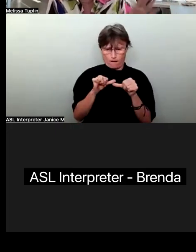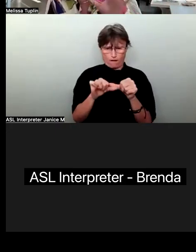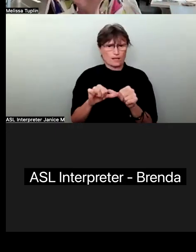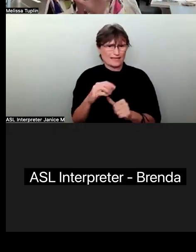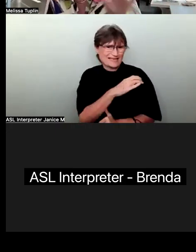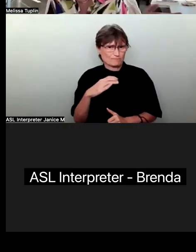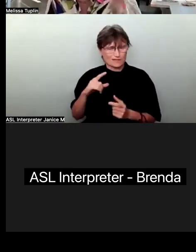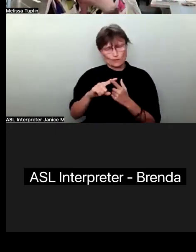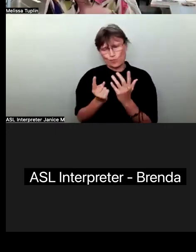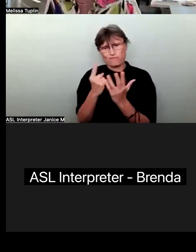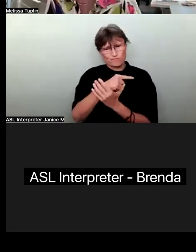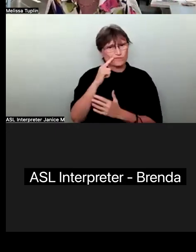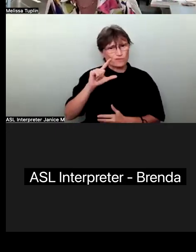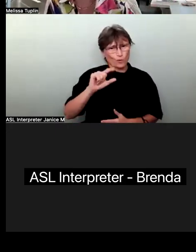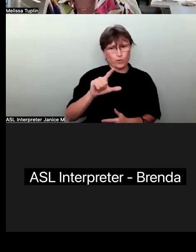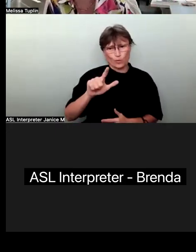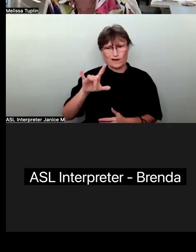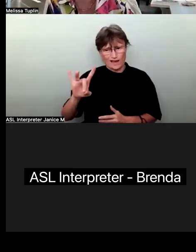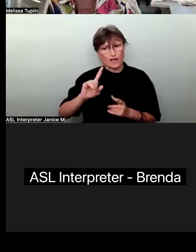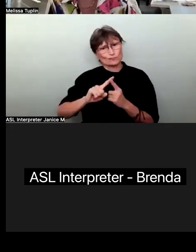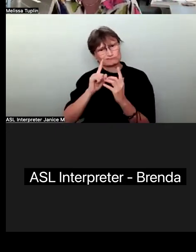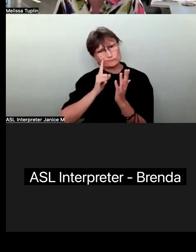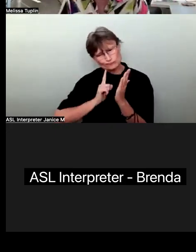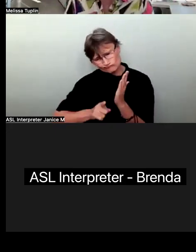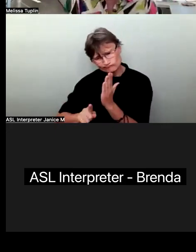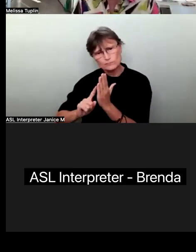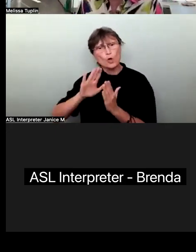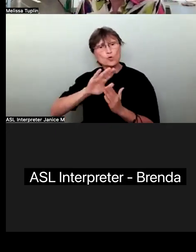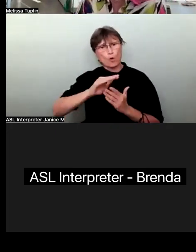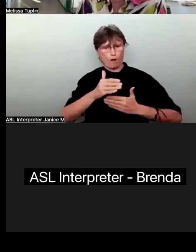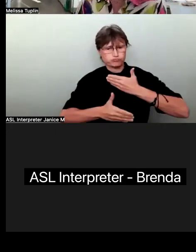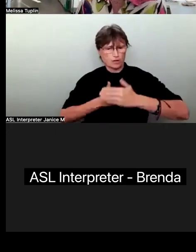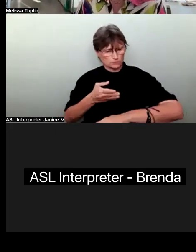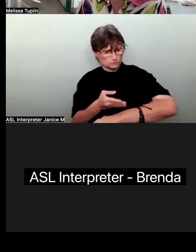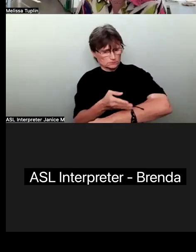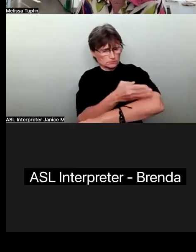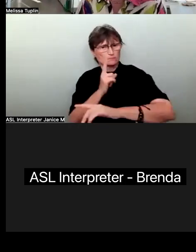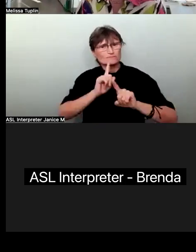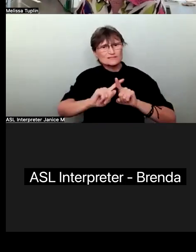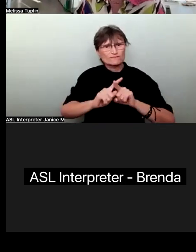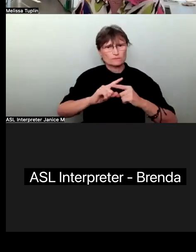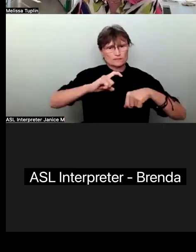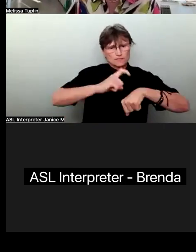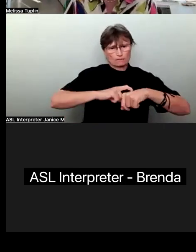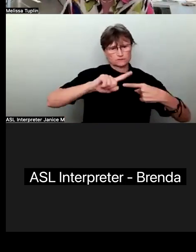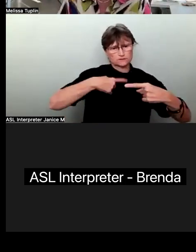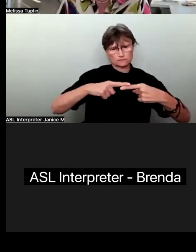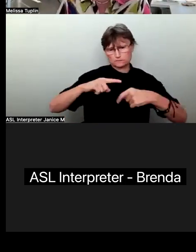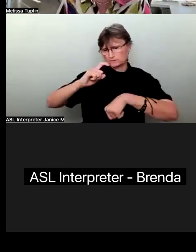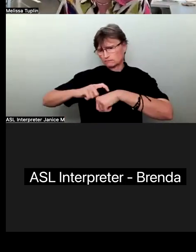can track your progress across multiple cycles.